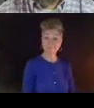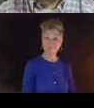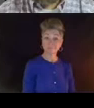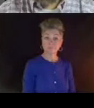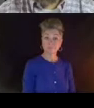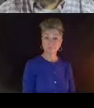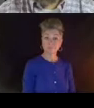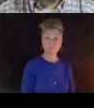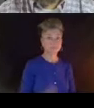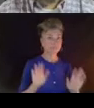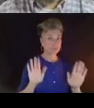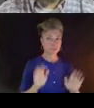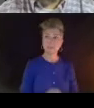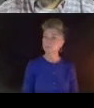Excellent, really excellent.